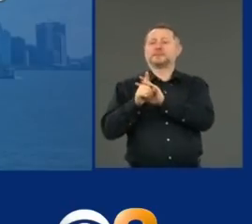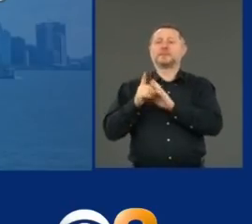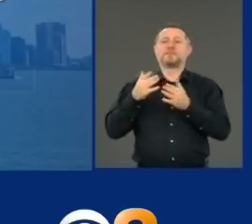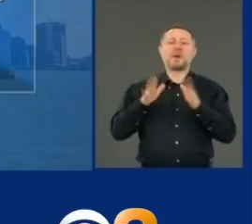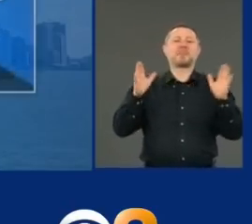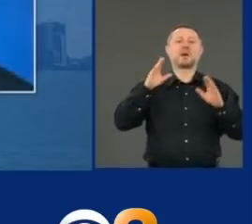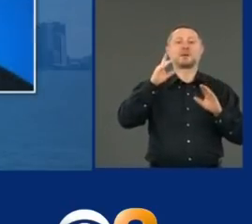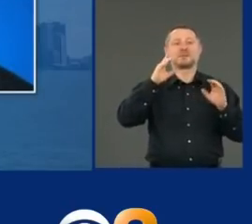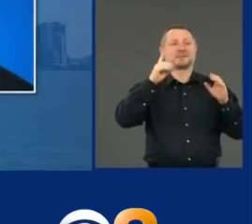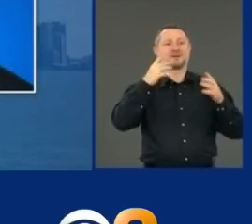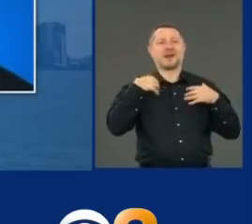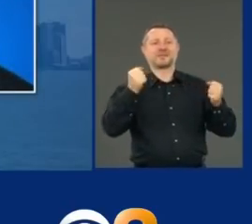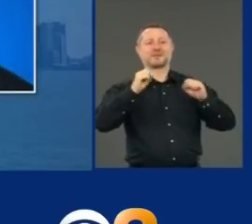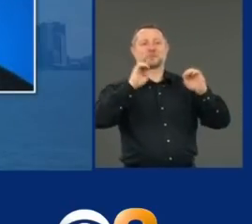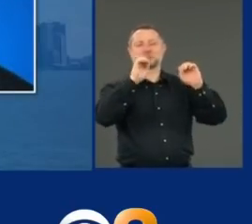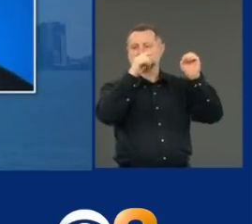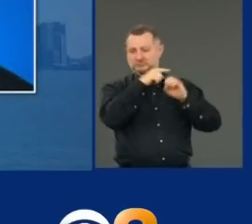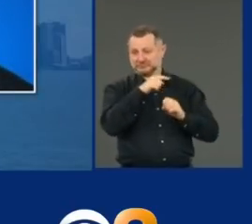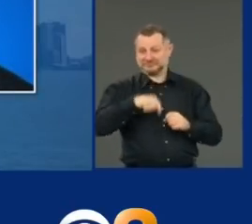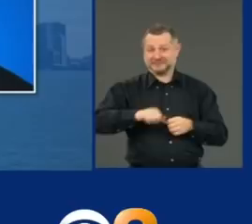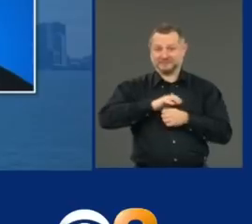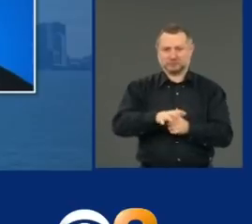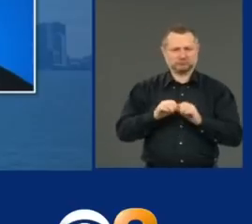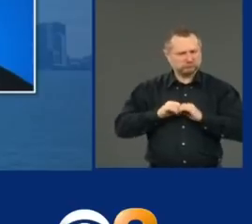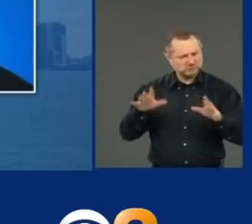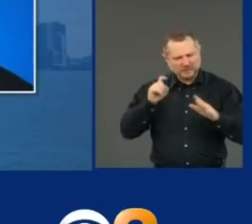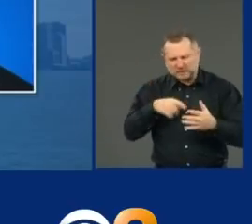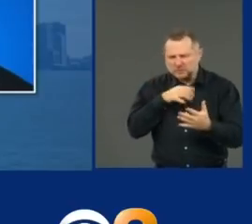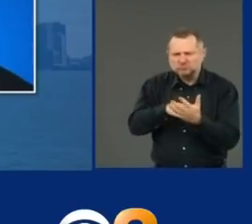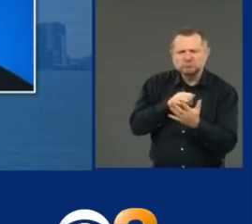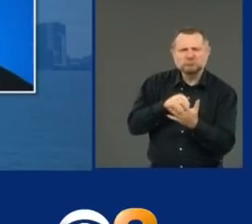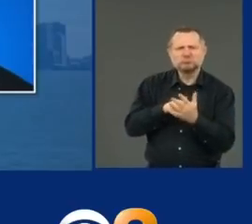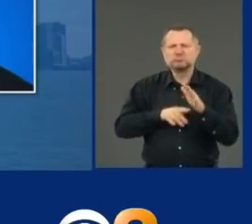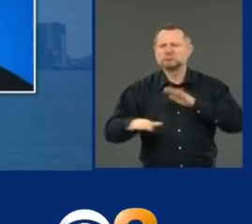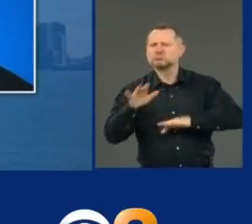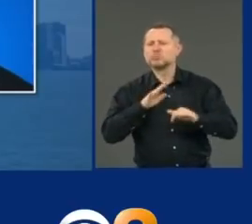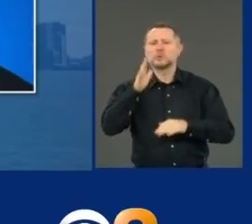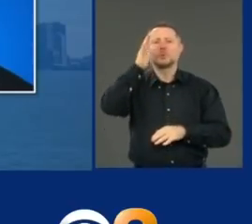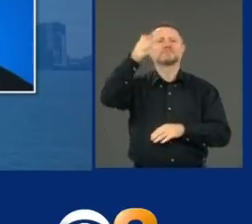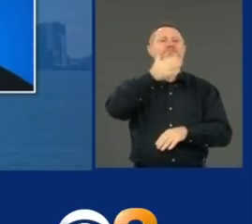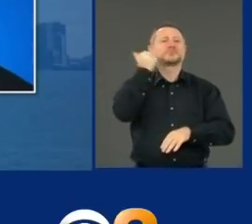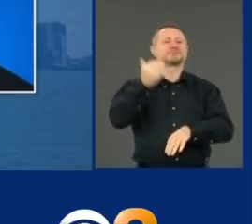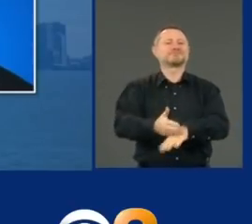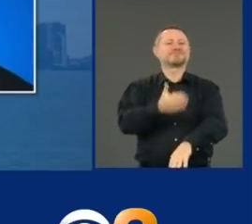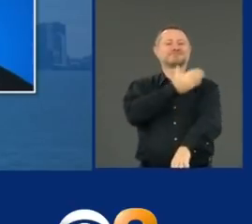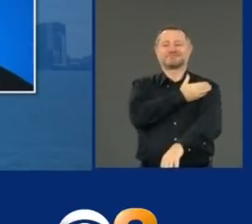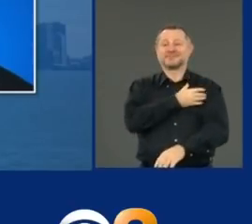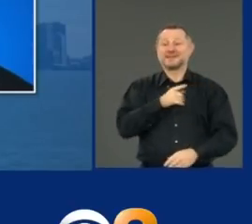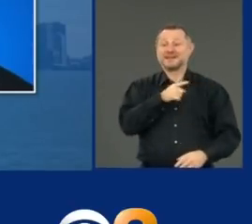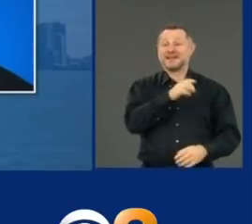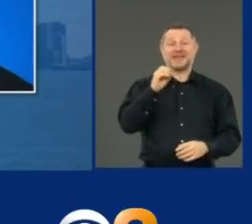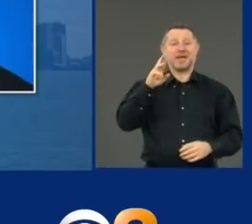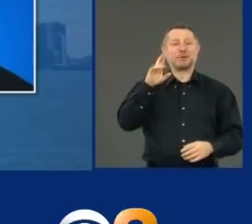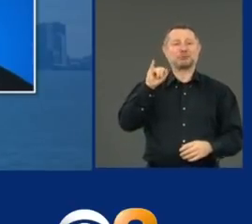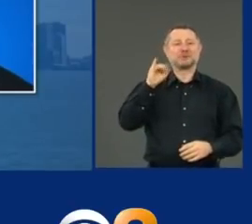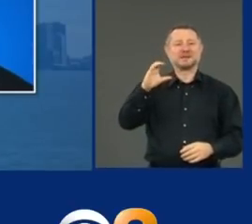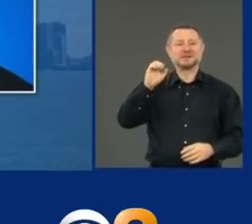PUBLIC HEALTH EMERGENCY. A DIFFERENT VIRUS OR THIS VIRUS OR SOME OTHER PUBLIC HEALTH EMERGENCY. LEARN FROM THIS AND